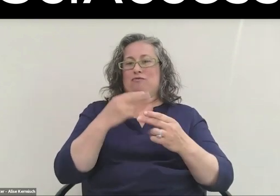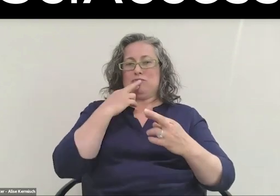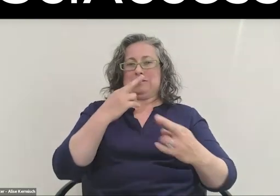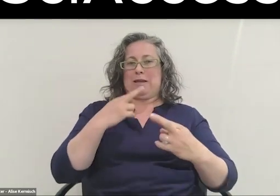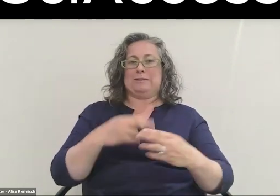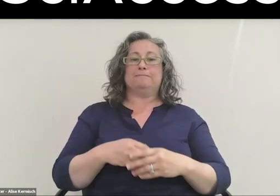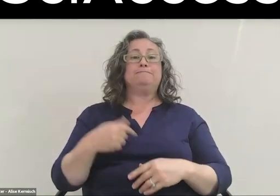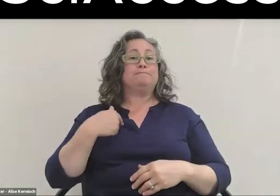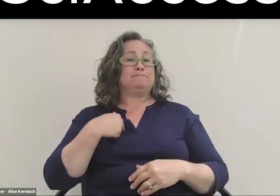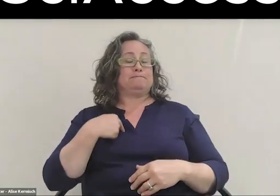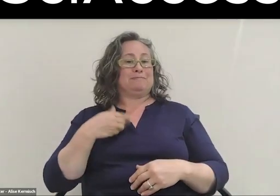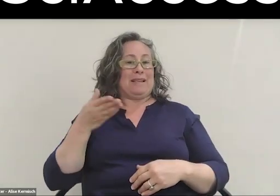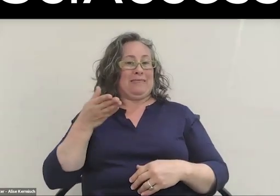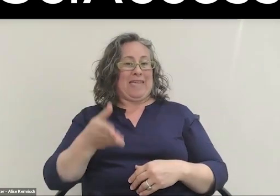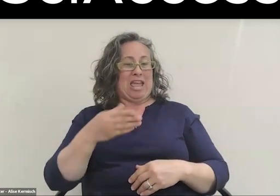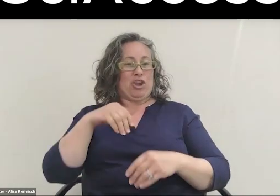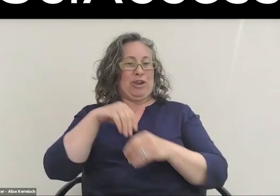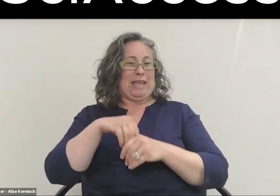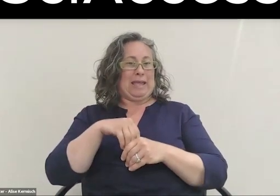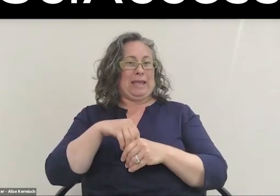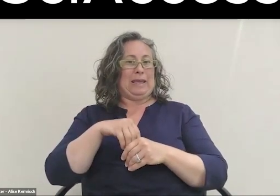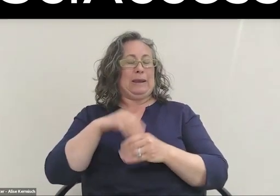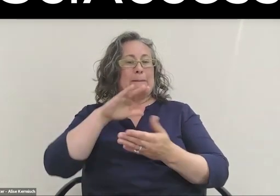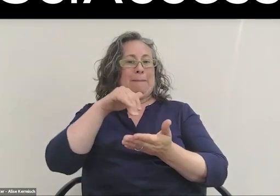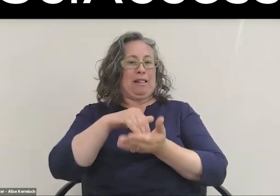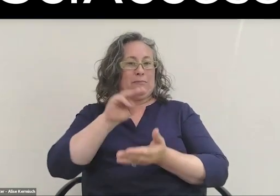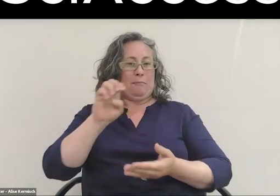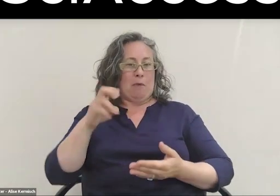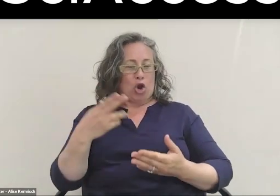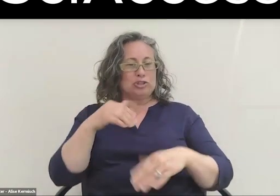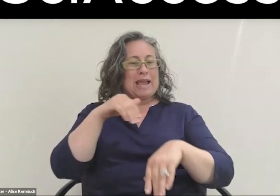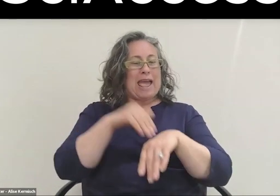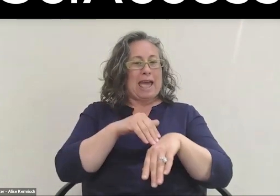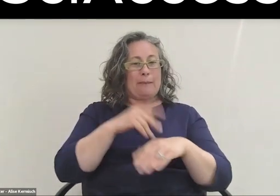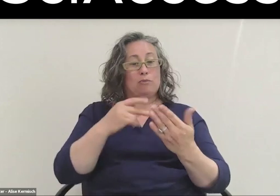Here I am in the middle of March at the project demo day,